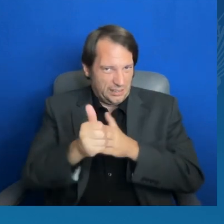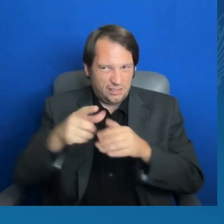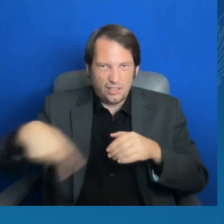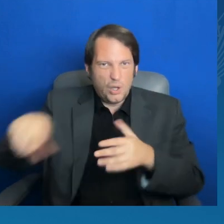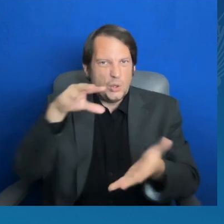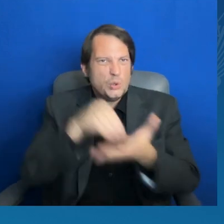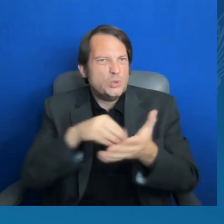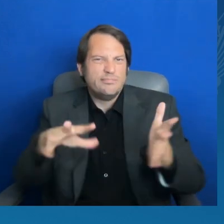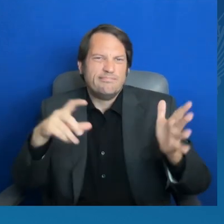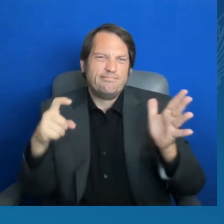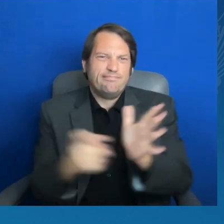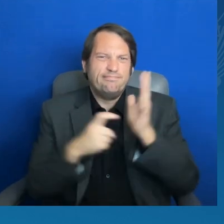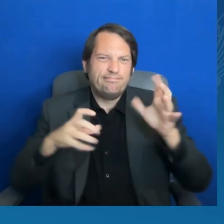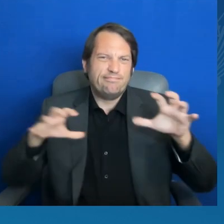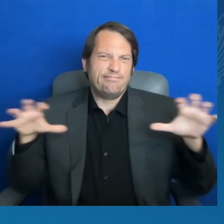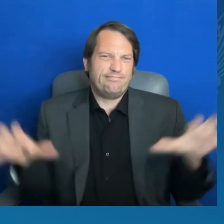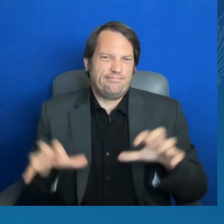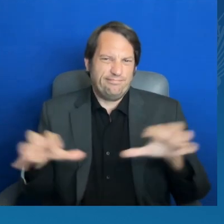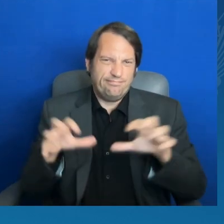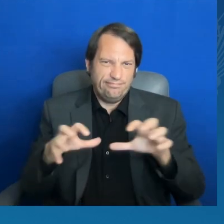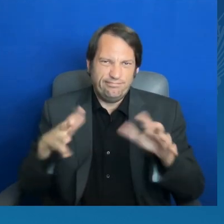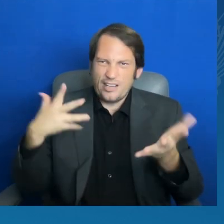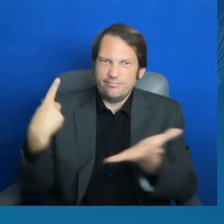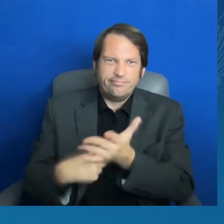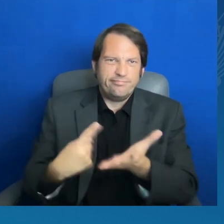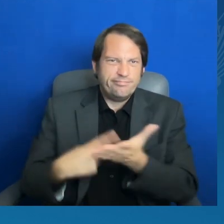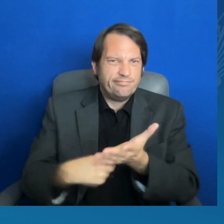don't have to grow up learning and living in fear of gun violence.